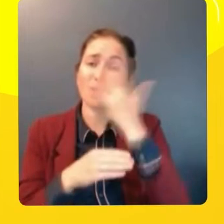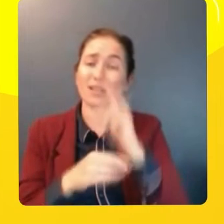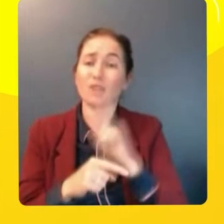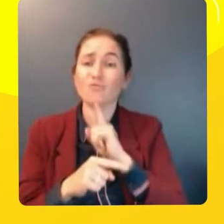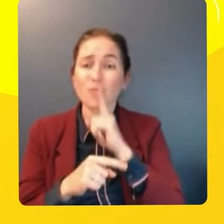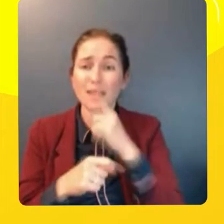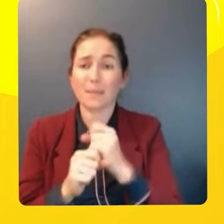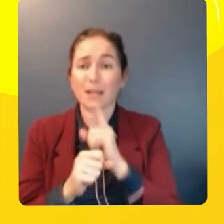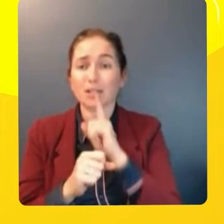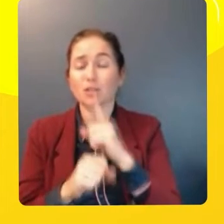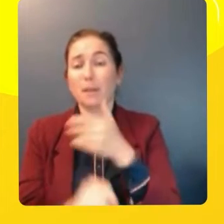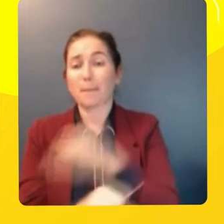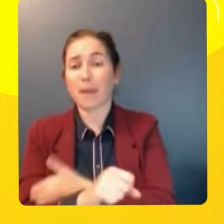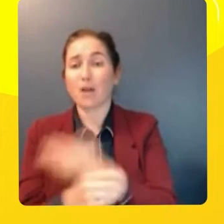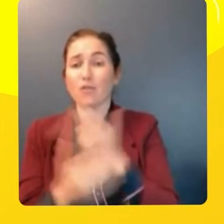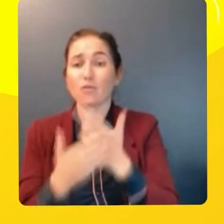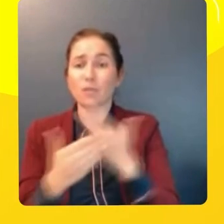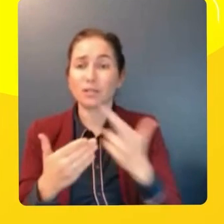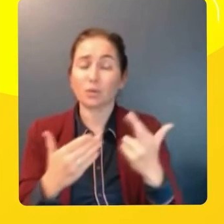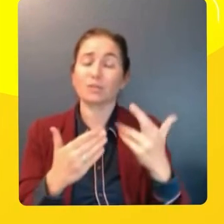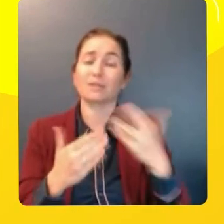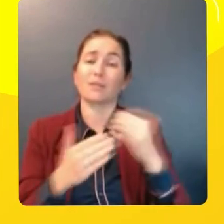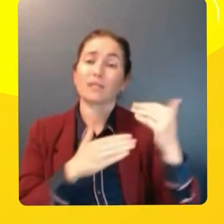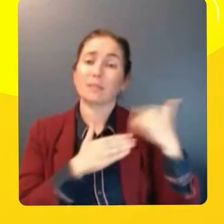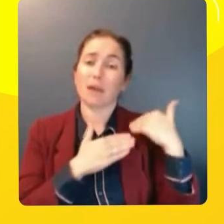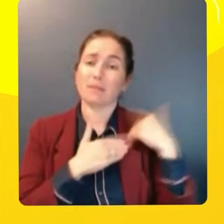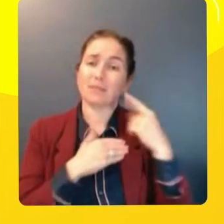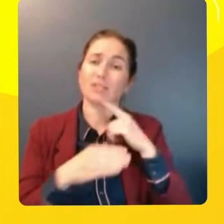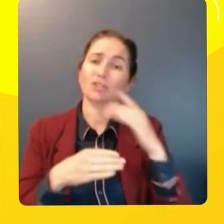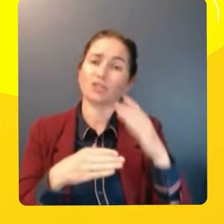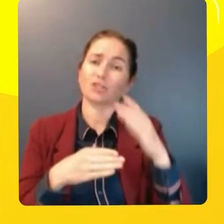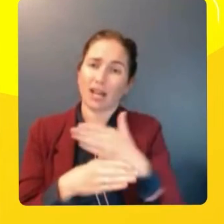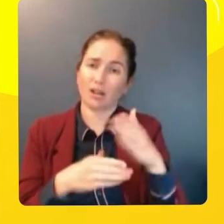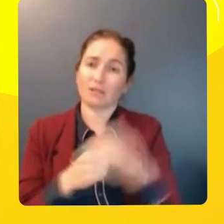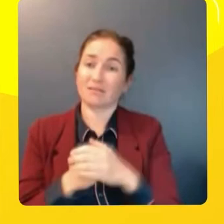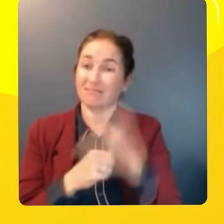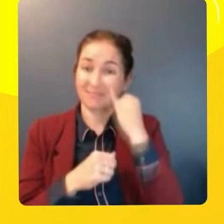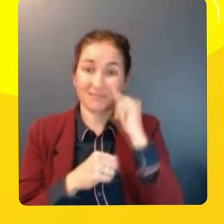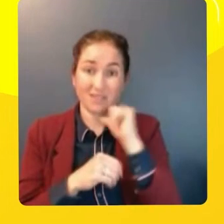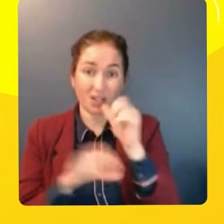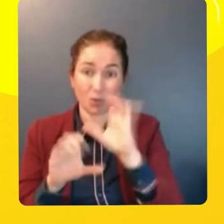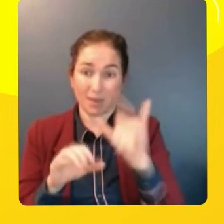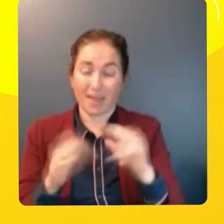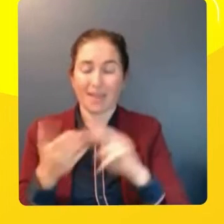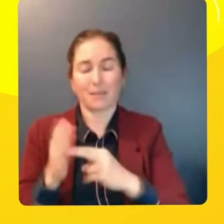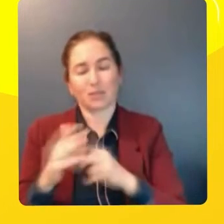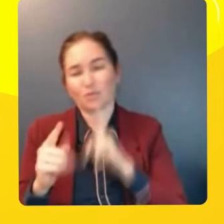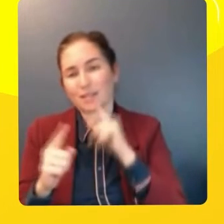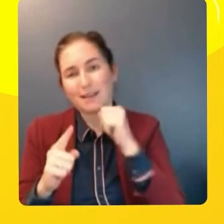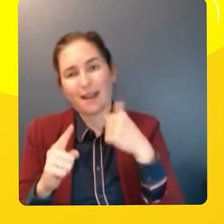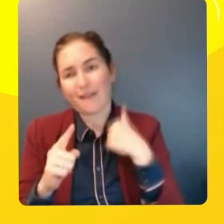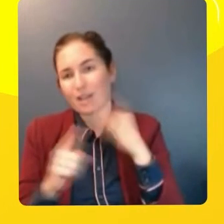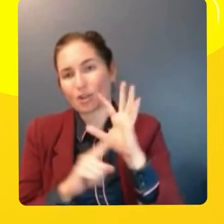resources and responsibility are being shared. And if you're not doing that, then you're not really having a culture of inclusive leadership.